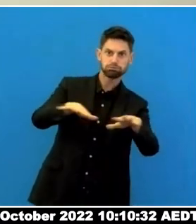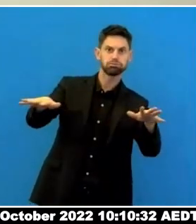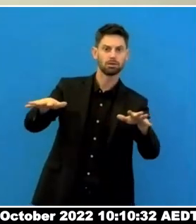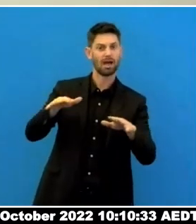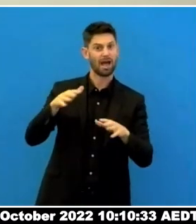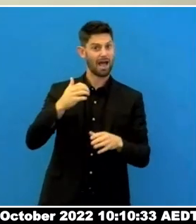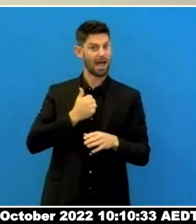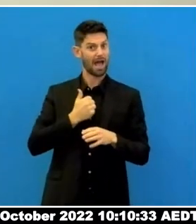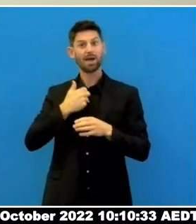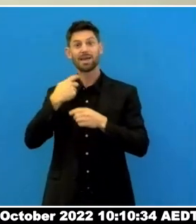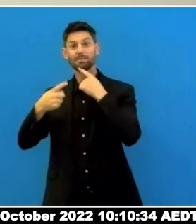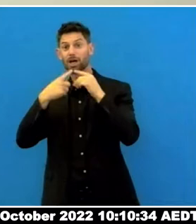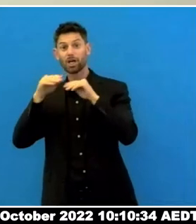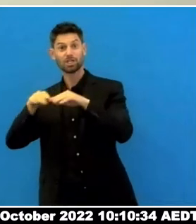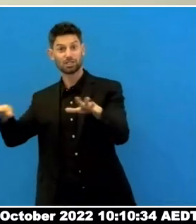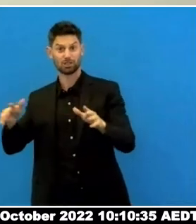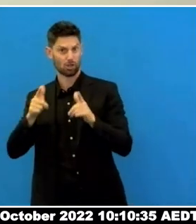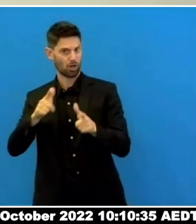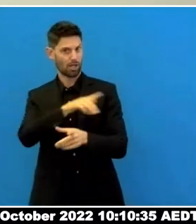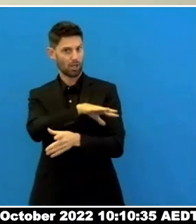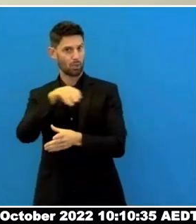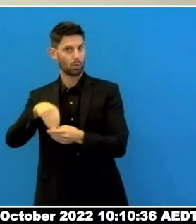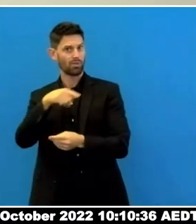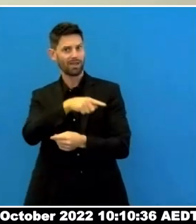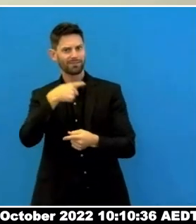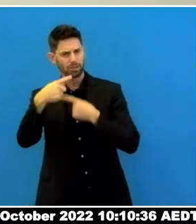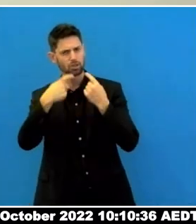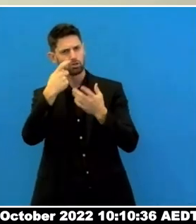which sought to represent and articulate intersectionality